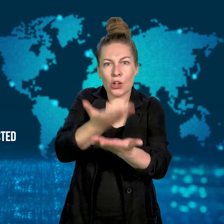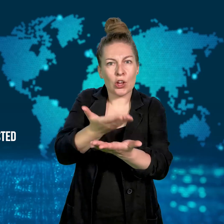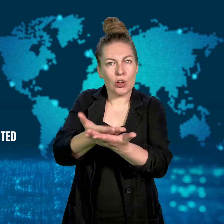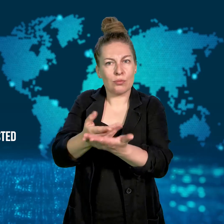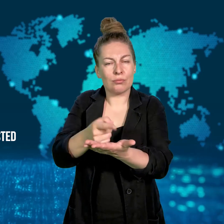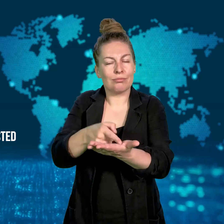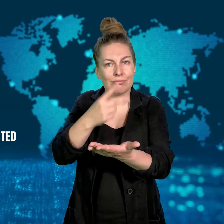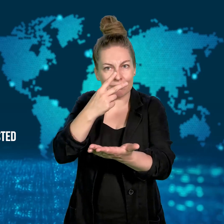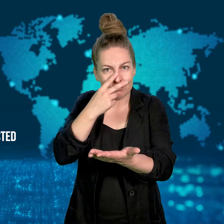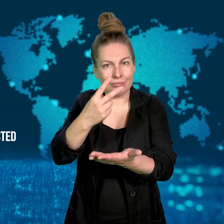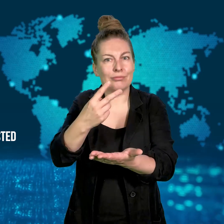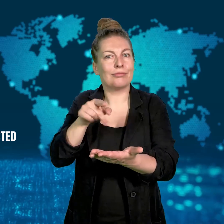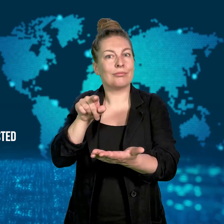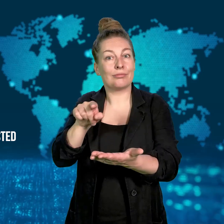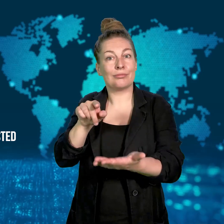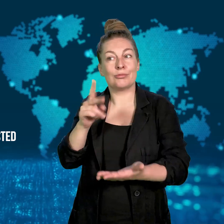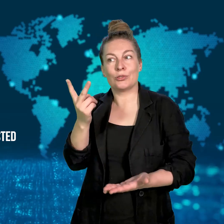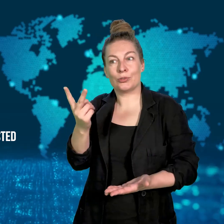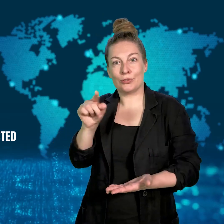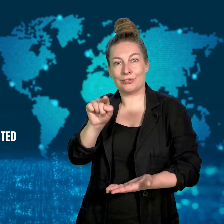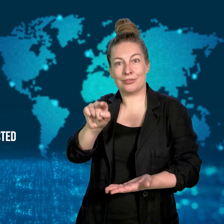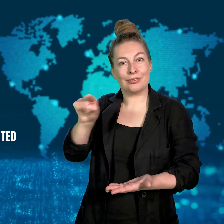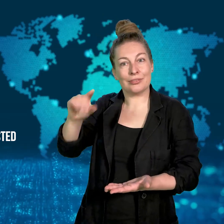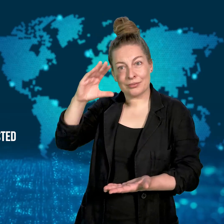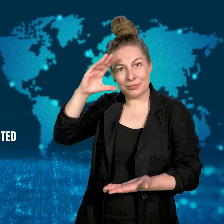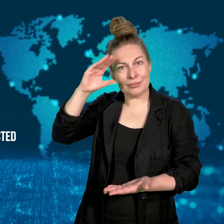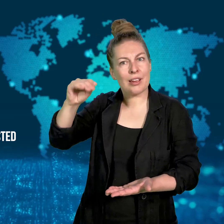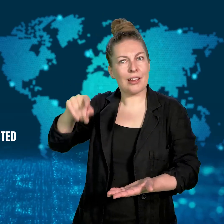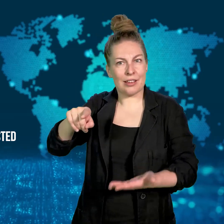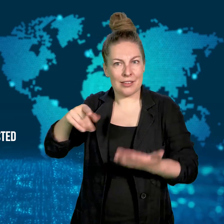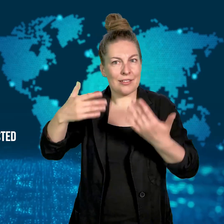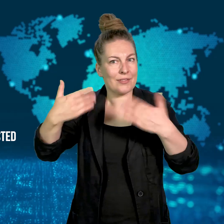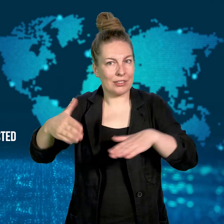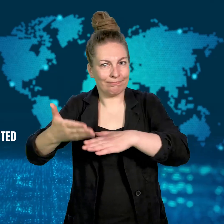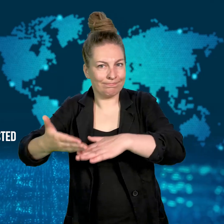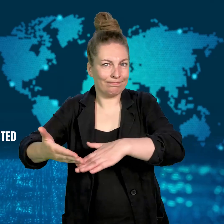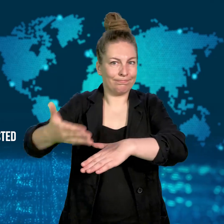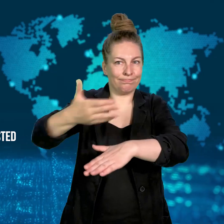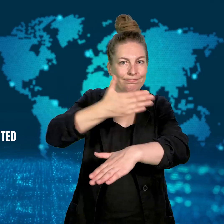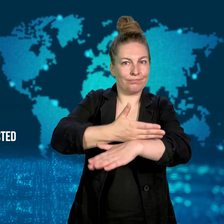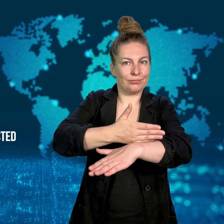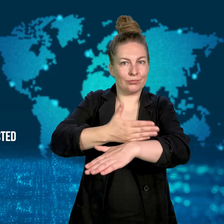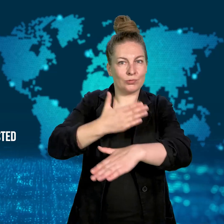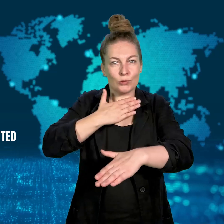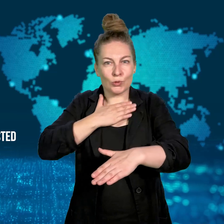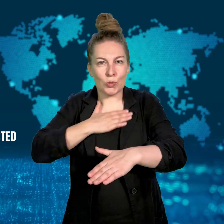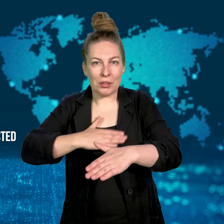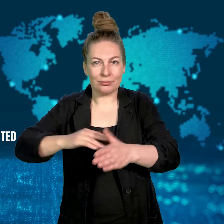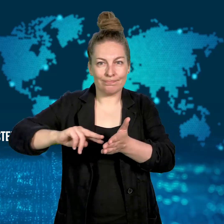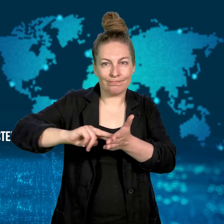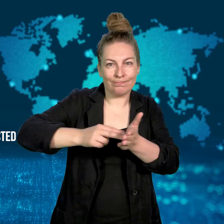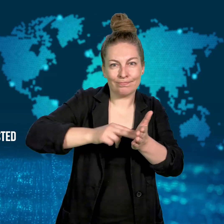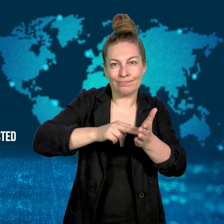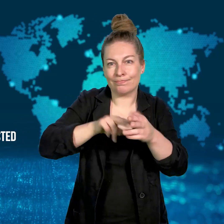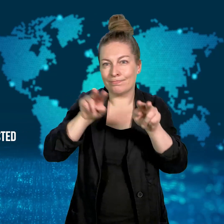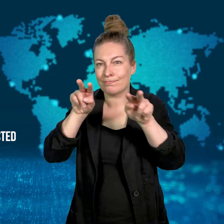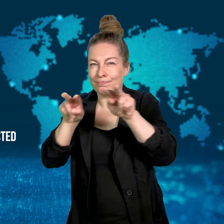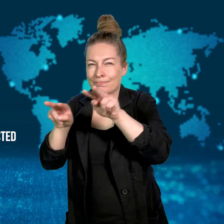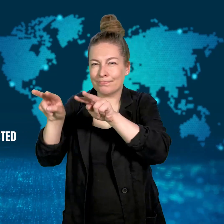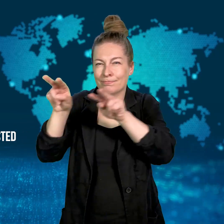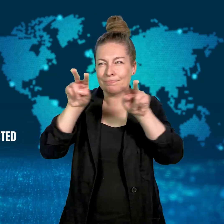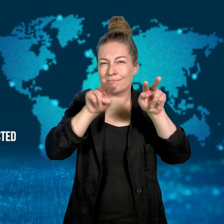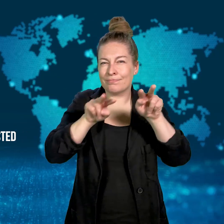and forestry agency have said that they would tighten hiring procedures.